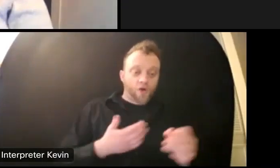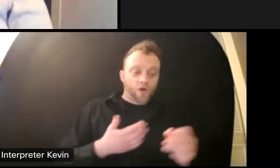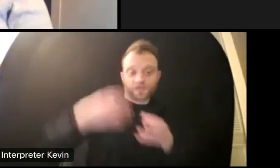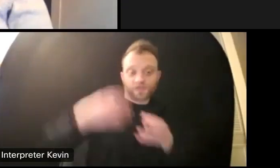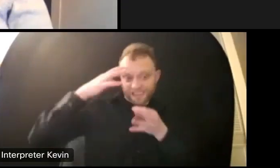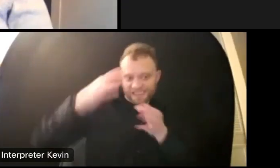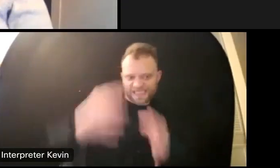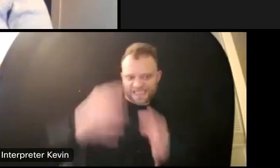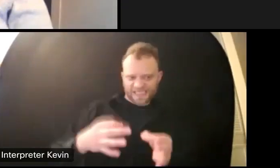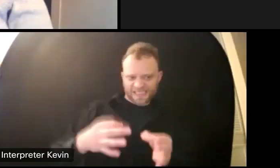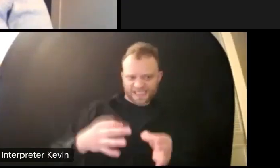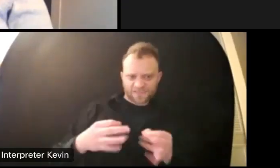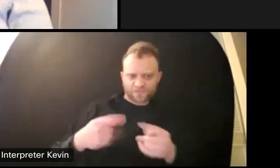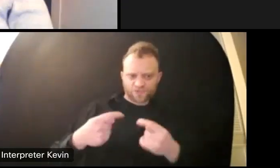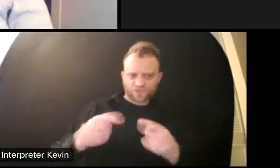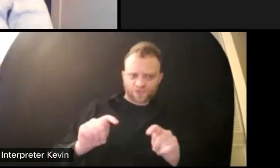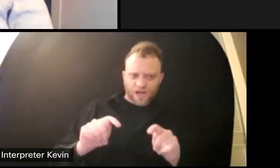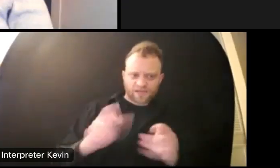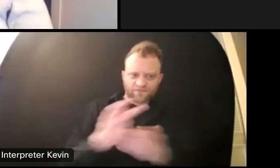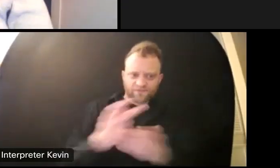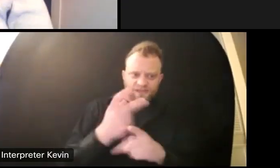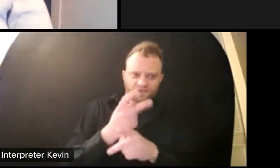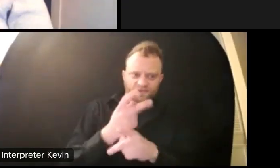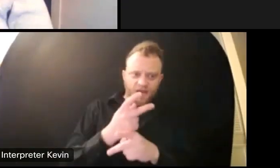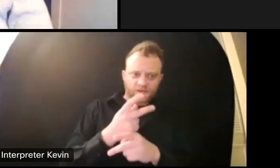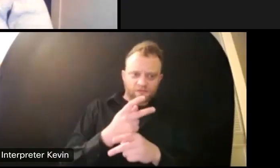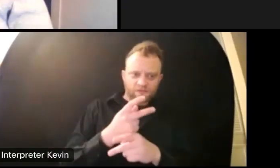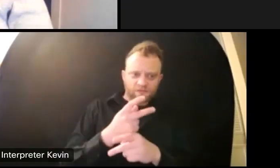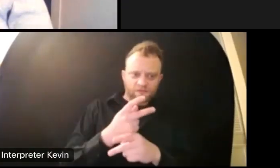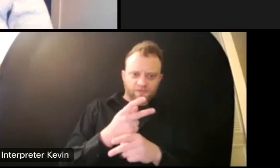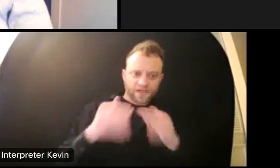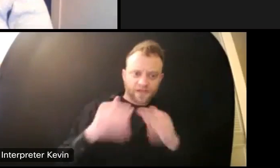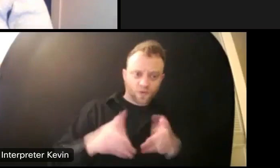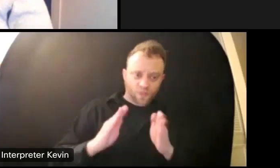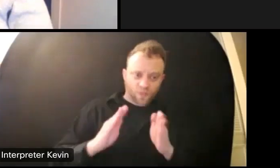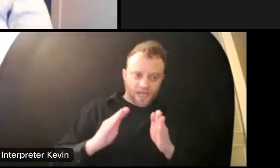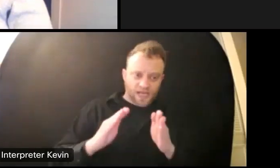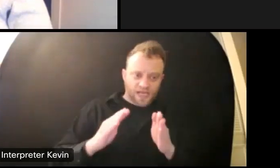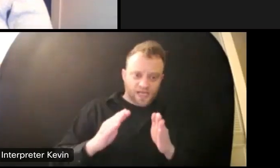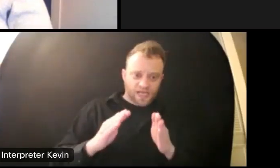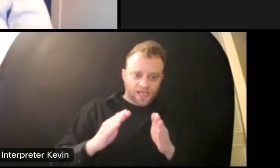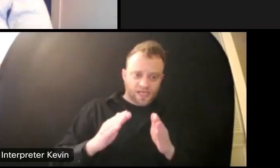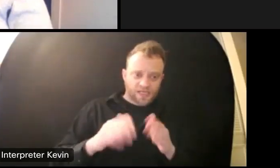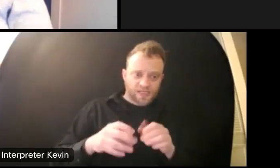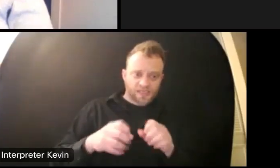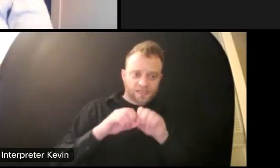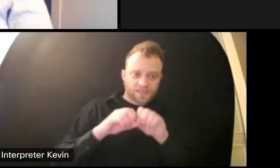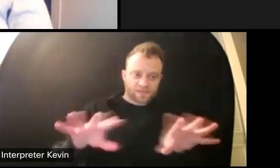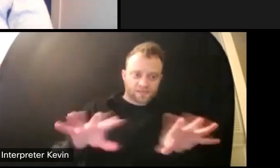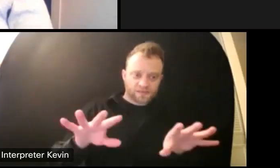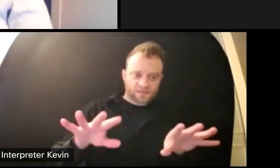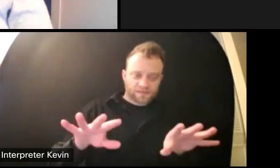out how to reallocate those, instead they chose to designate startup funds to the new Commissions